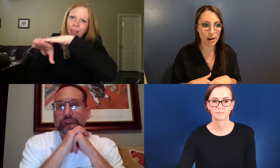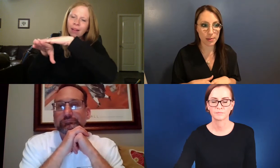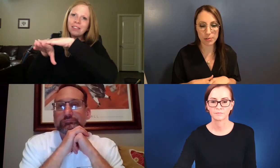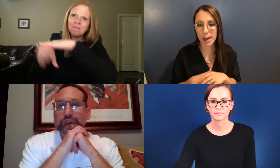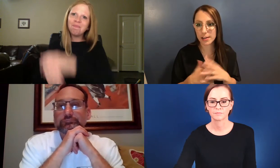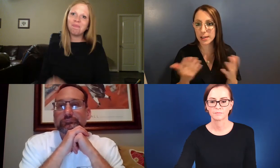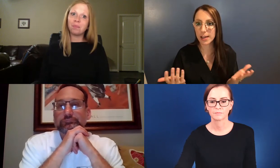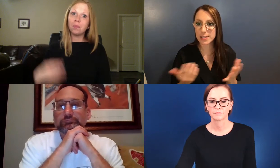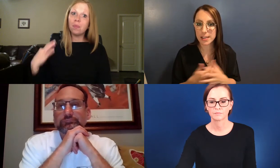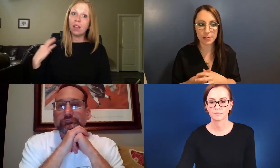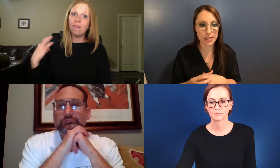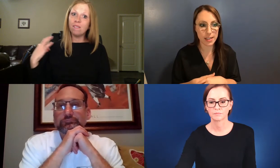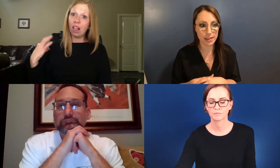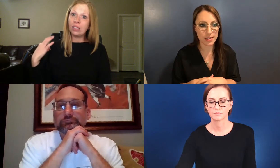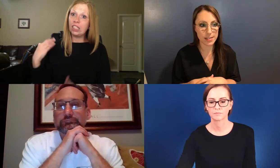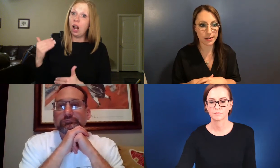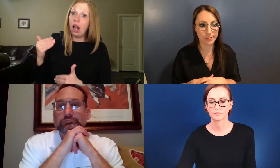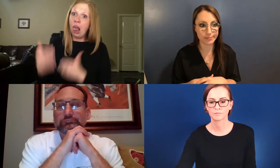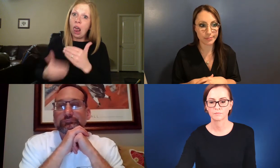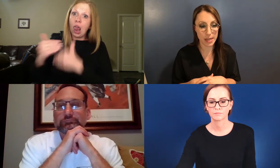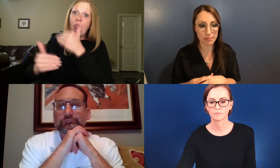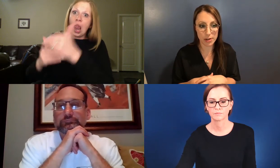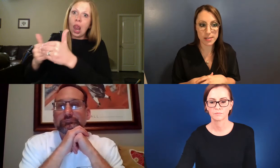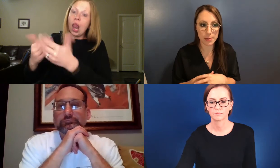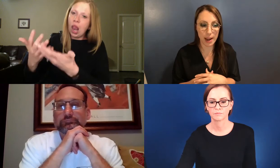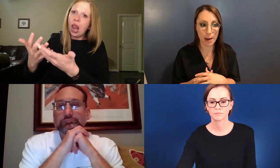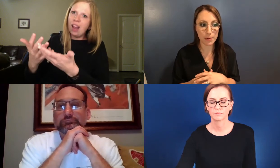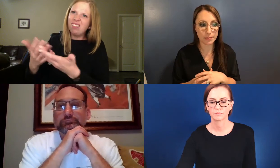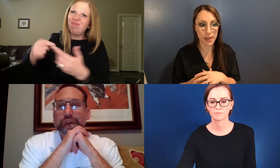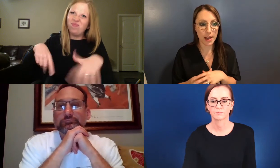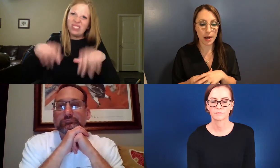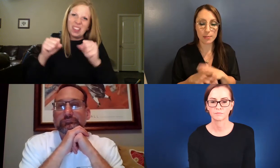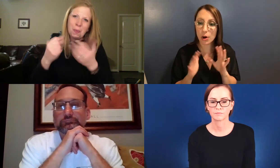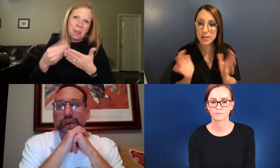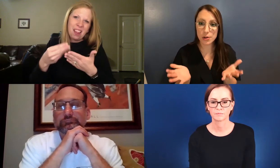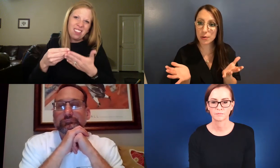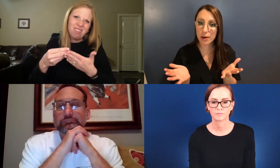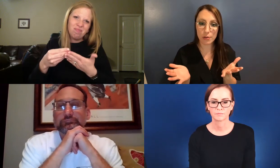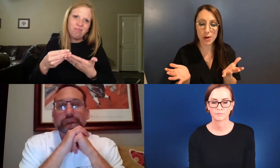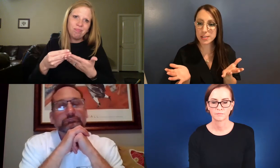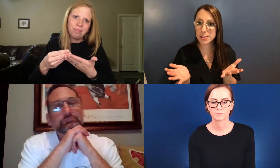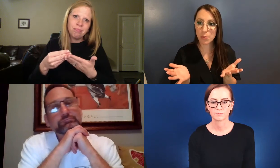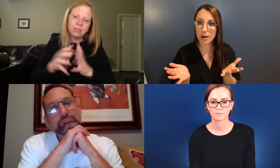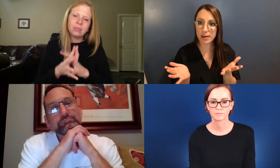and the reality again, is that events like this take funds to make it happen. Also other ways to support,